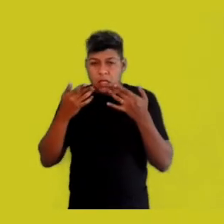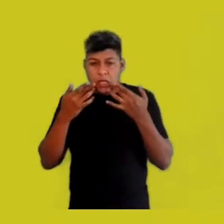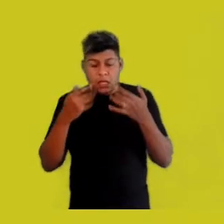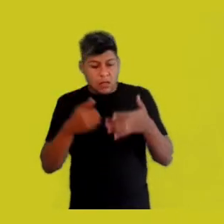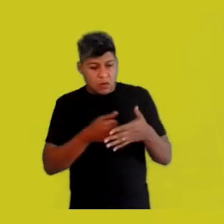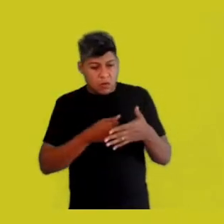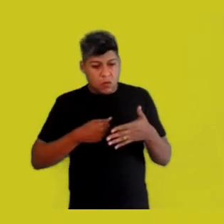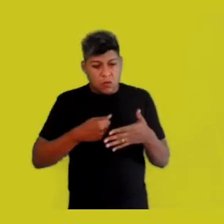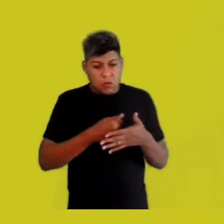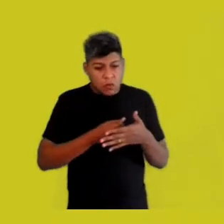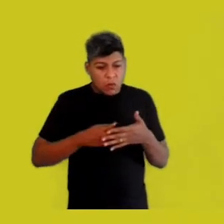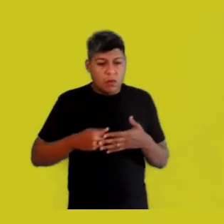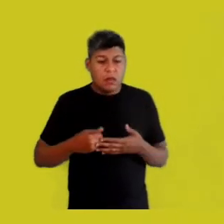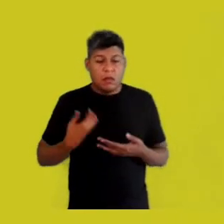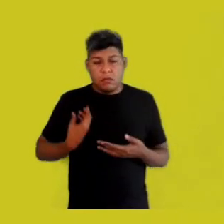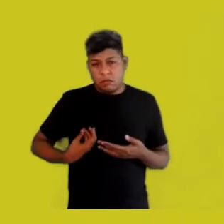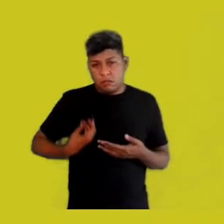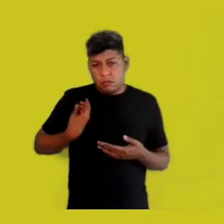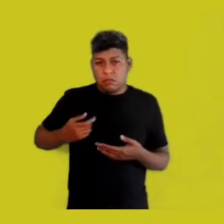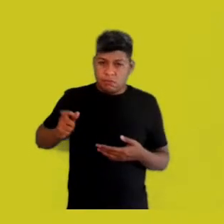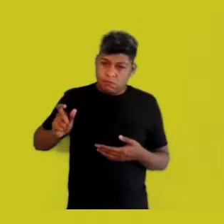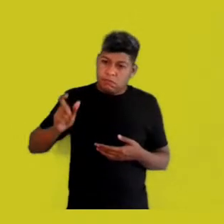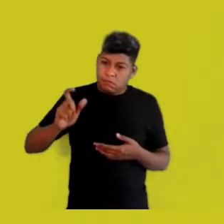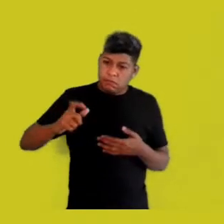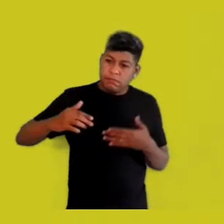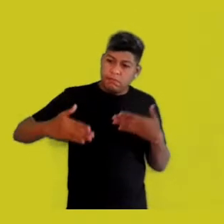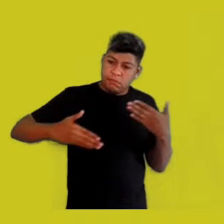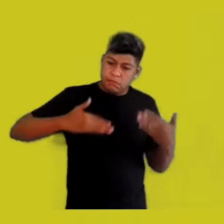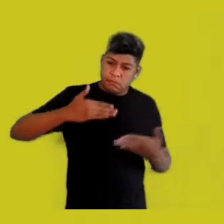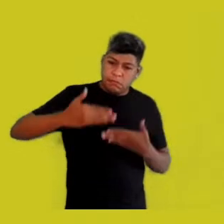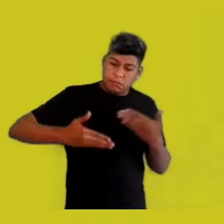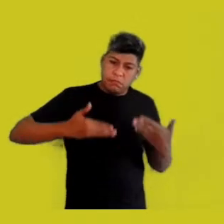or a verbal poetic, and so on, a plastic poetry.